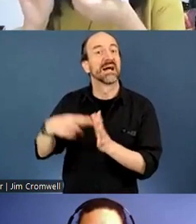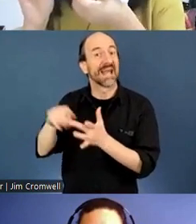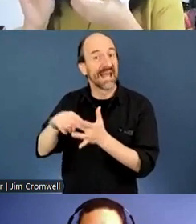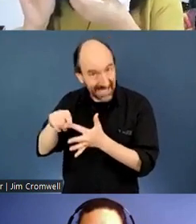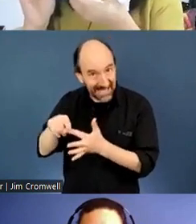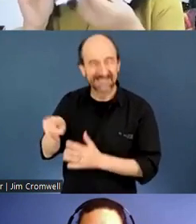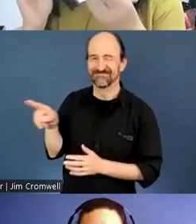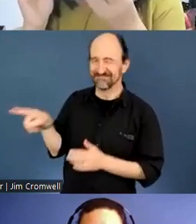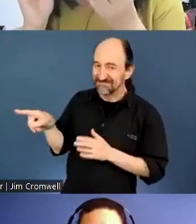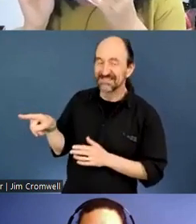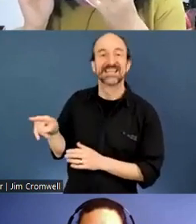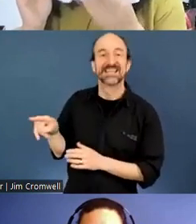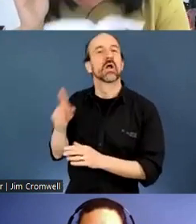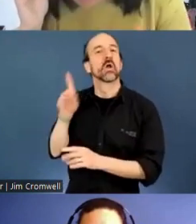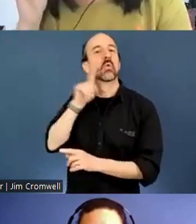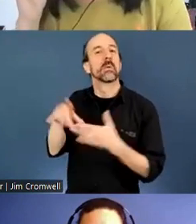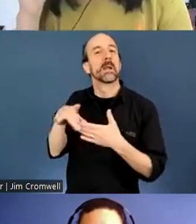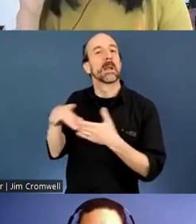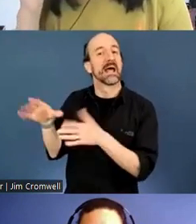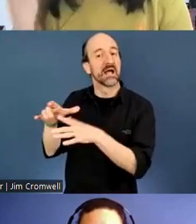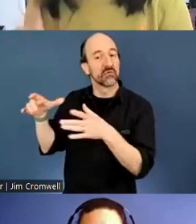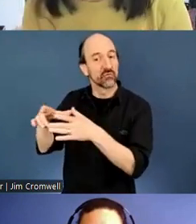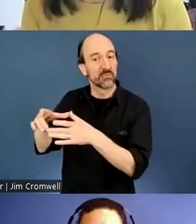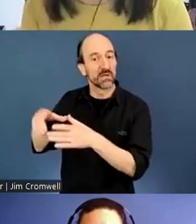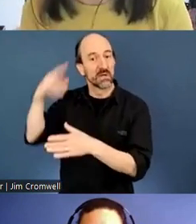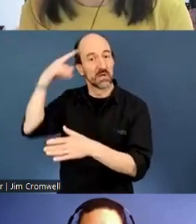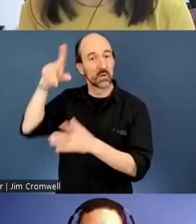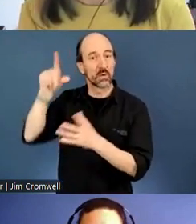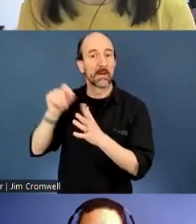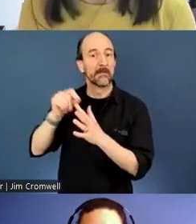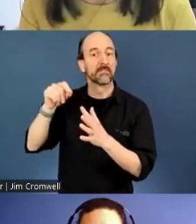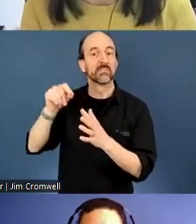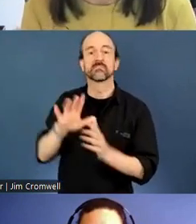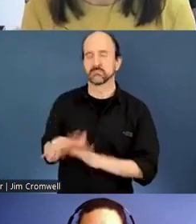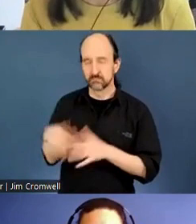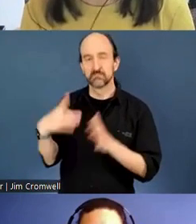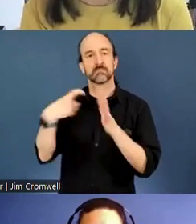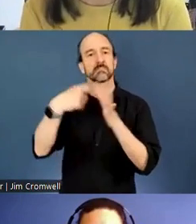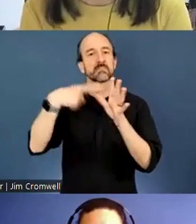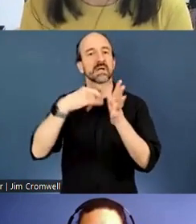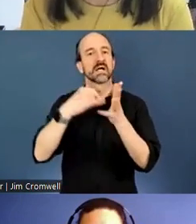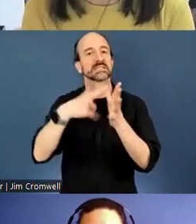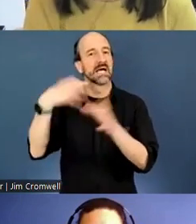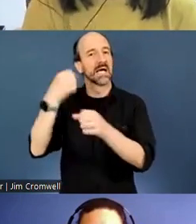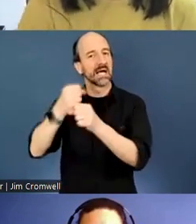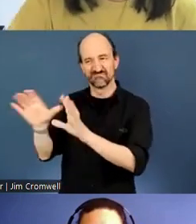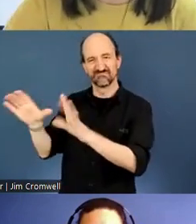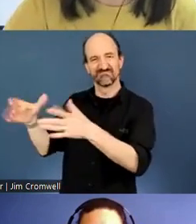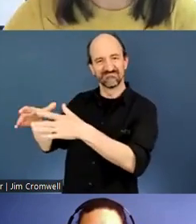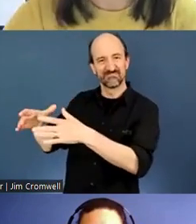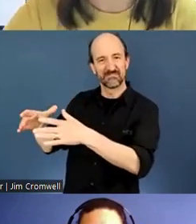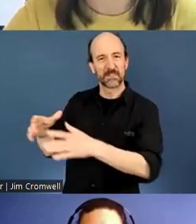women led group, In 2022 they implemented a rice led project